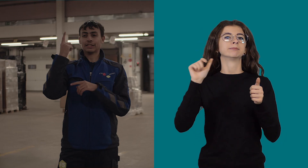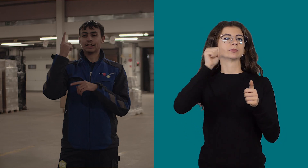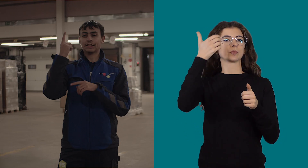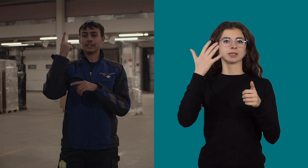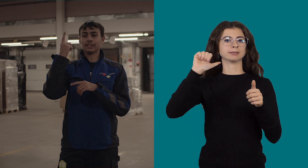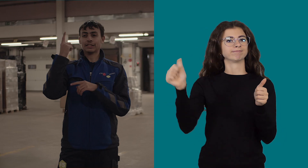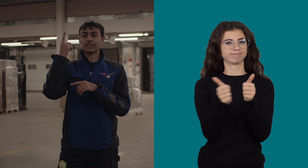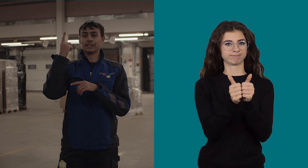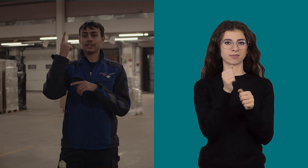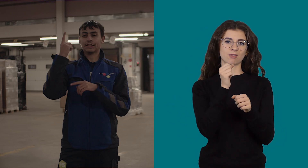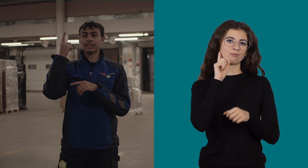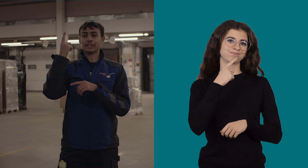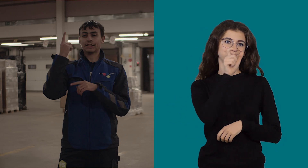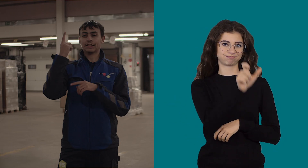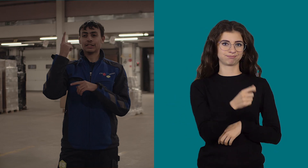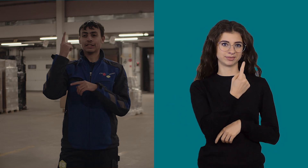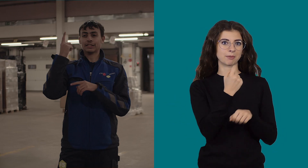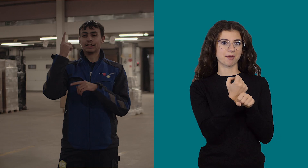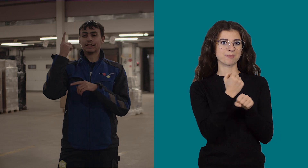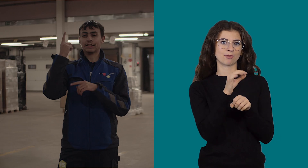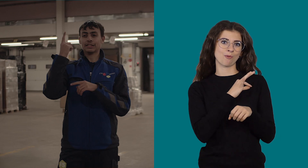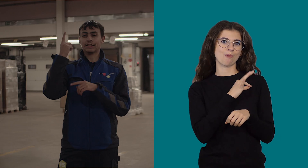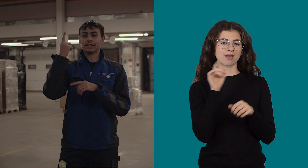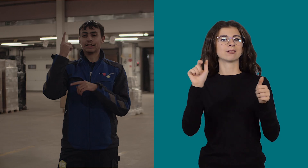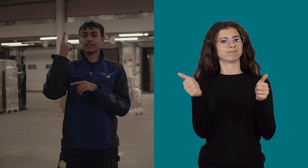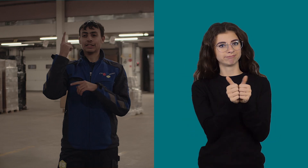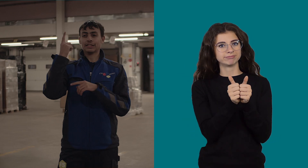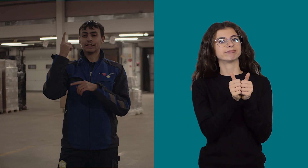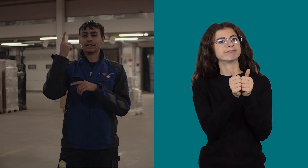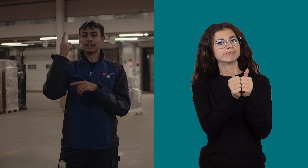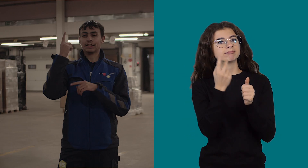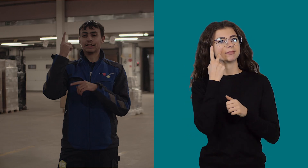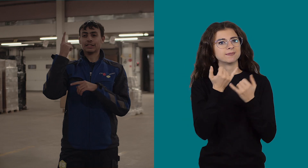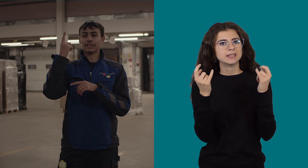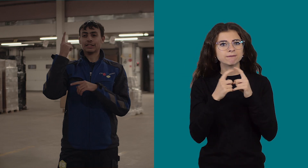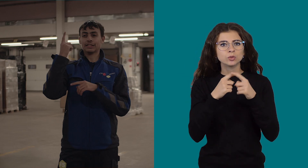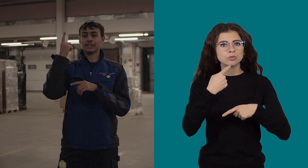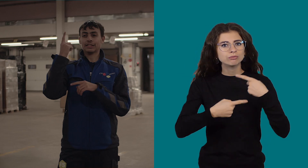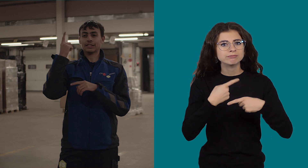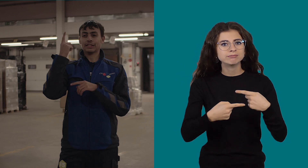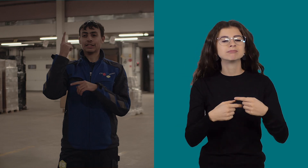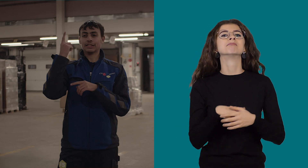At that time, he shadowed another deaf colleague to see how everything worked.